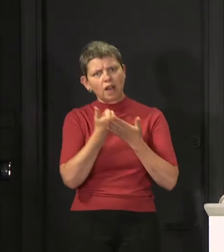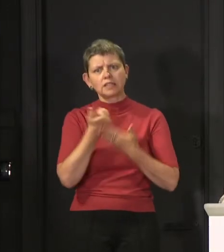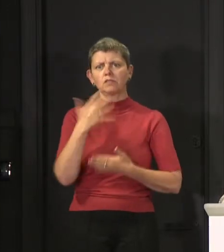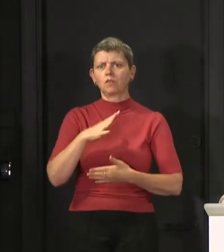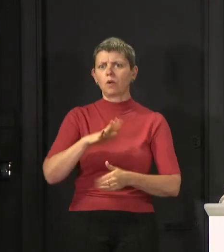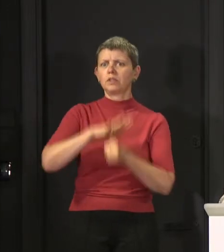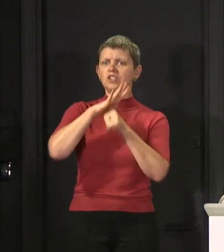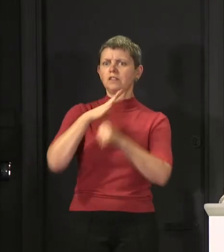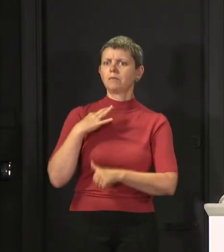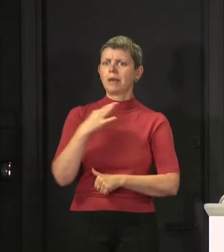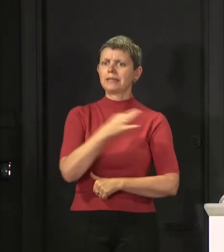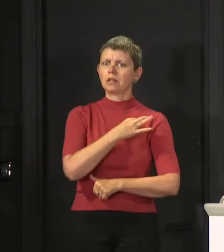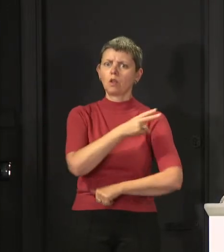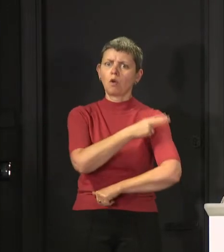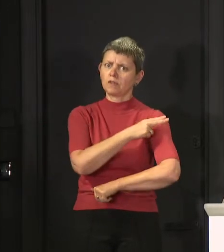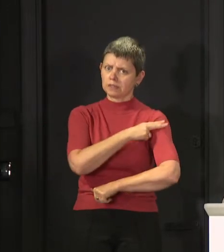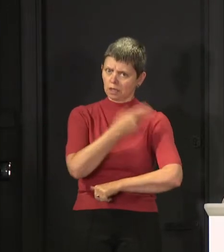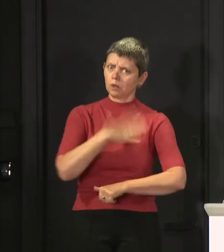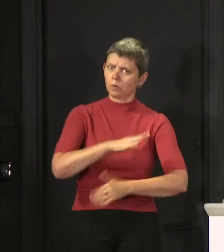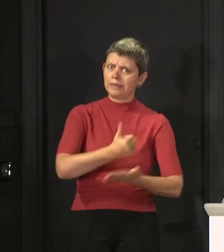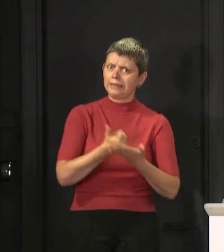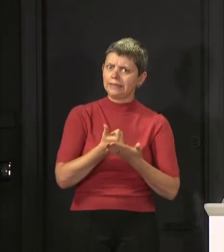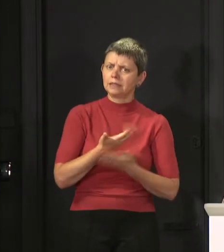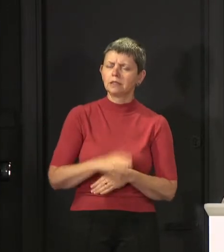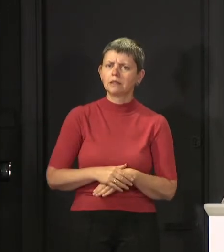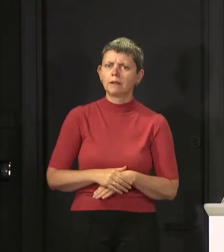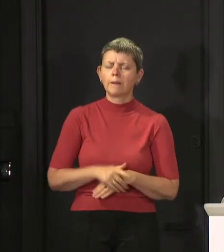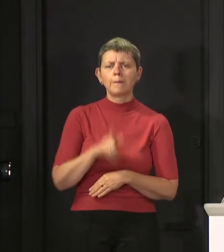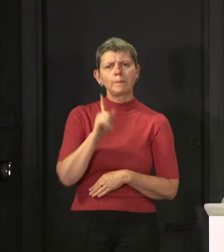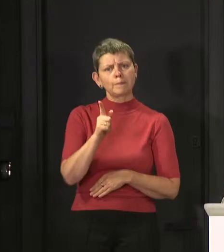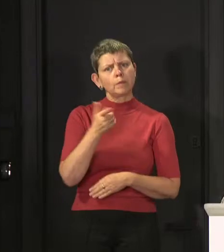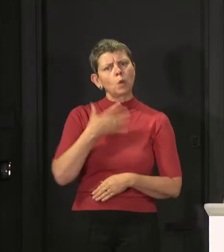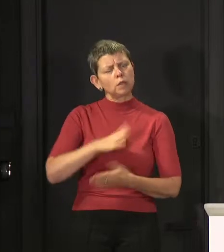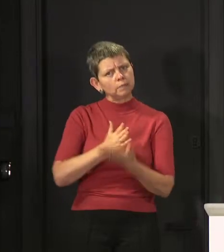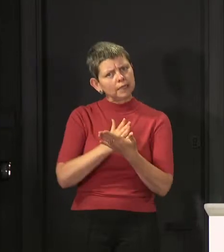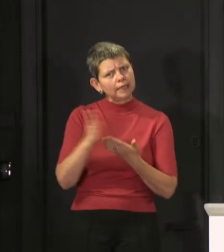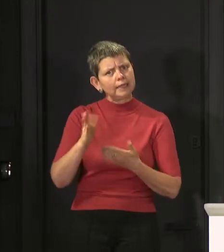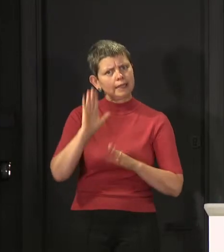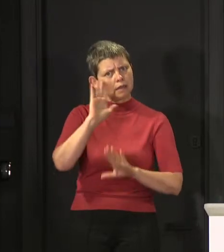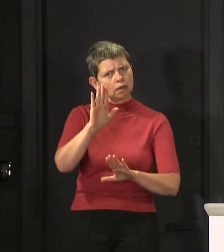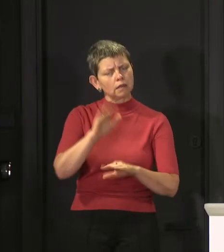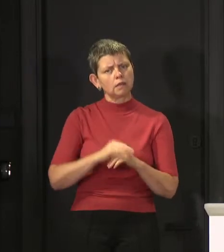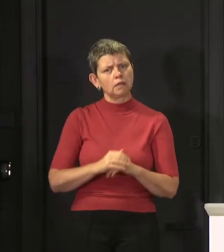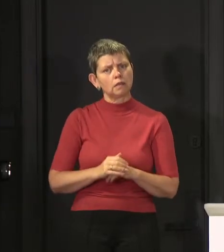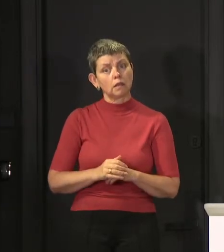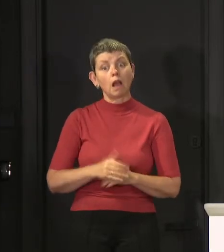Officer that we require to do. And let me be clear here, I want travel to be as free